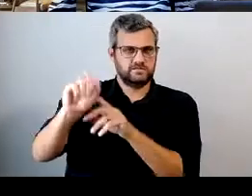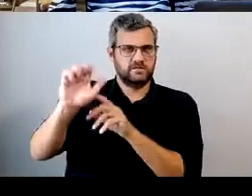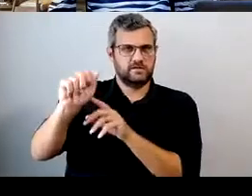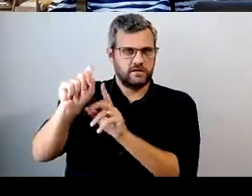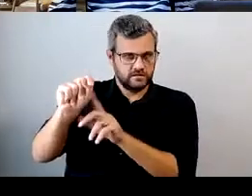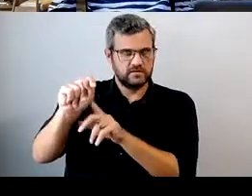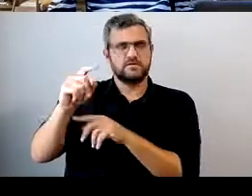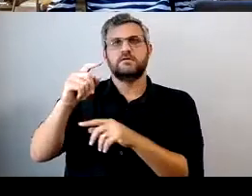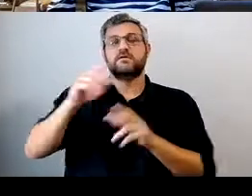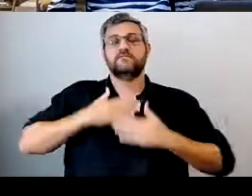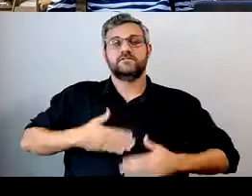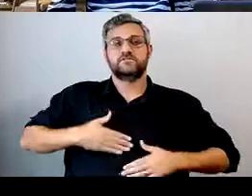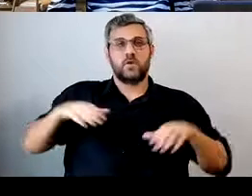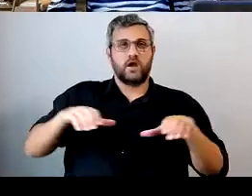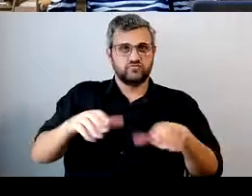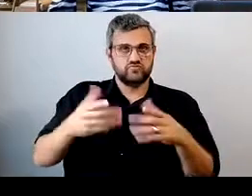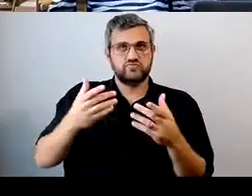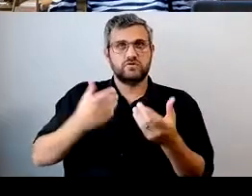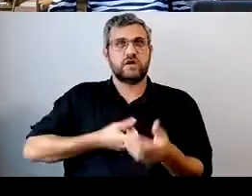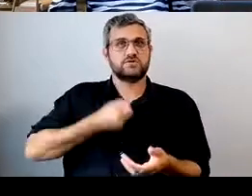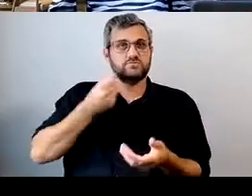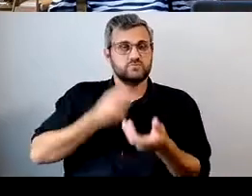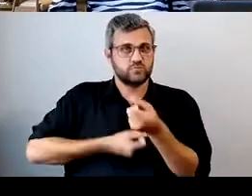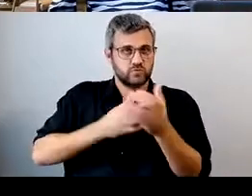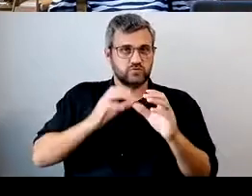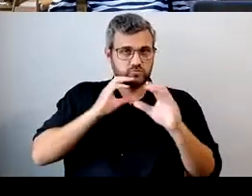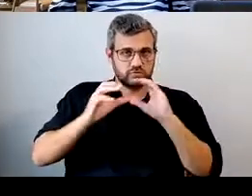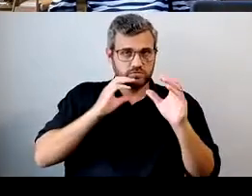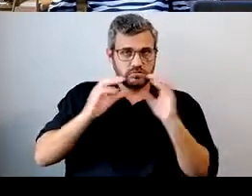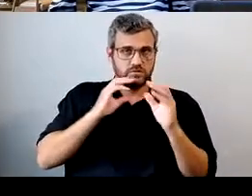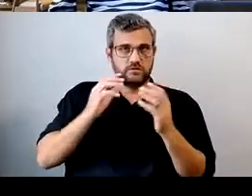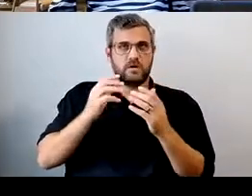that's physical action, expression and communication and executive function.